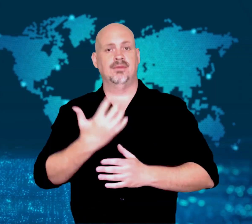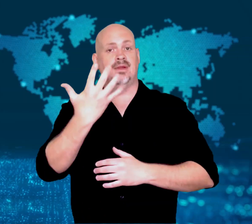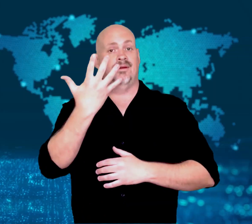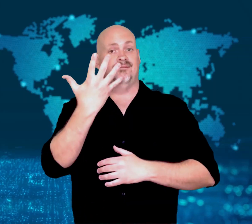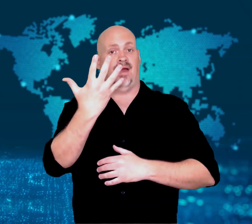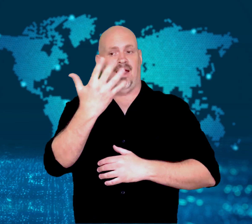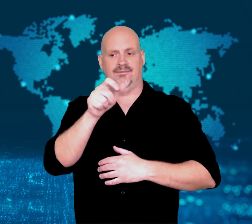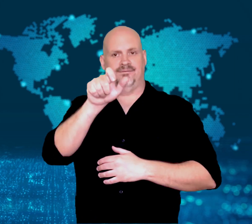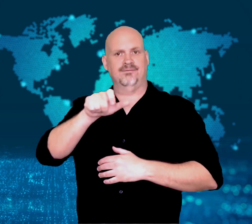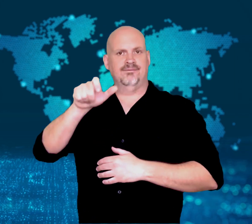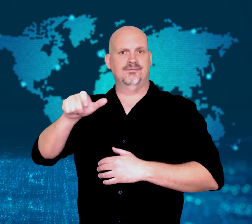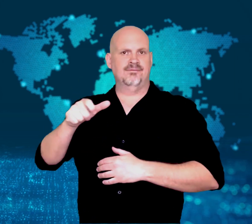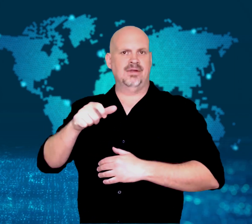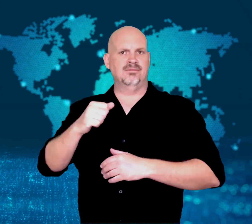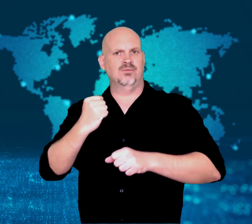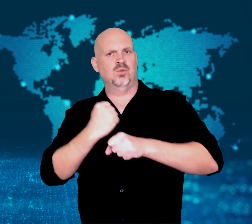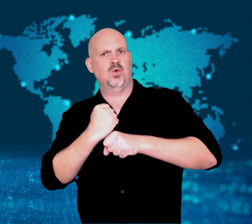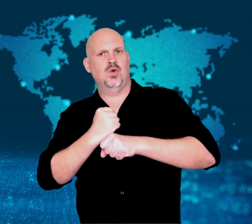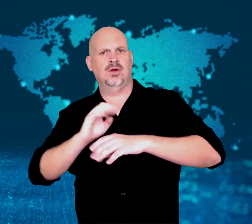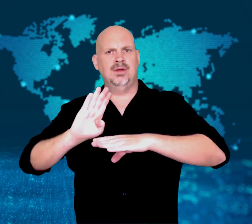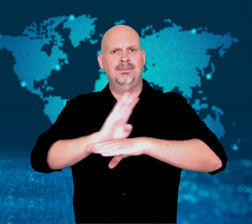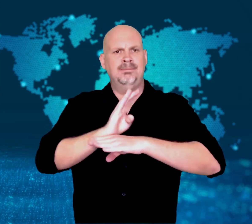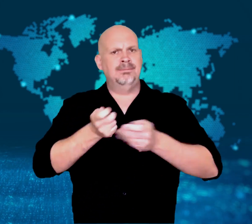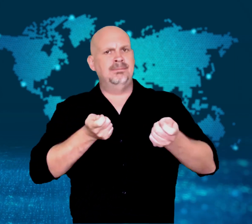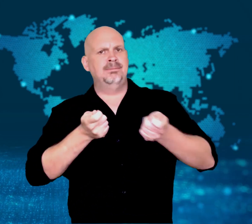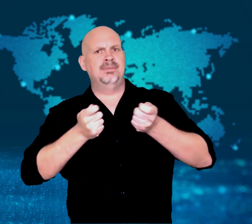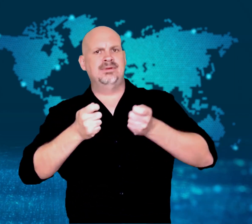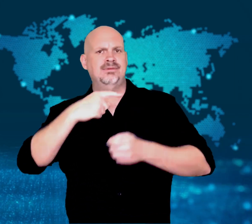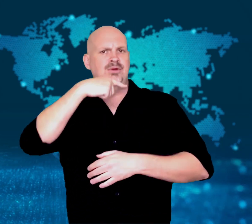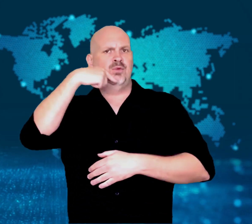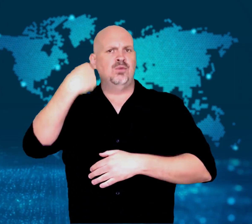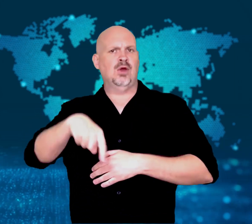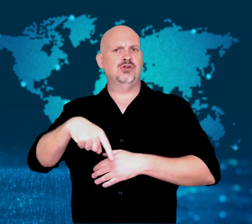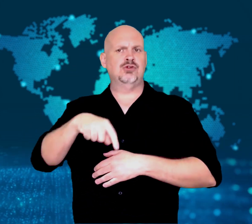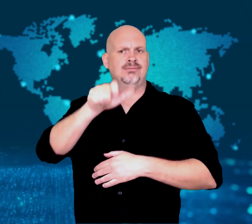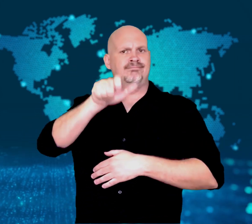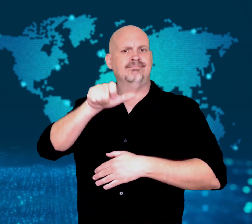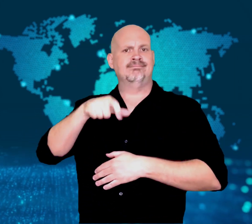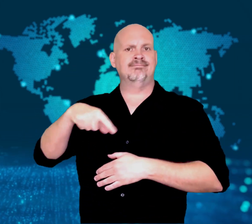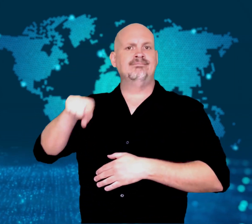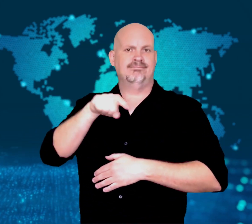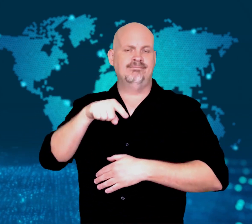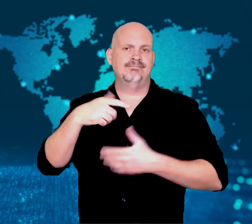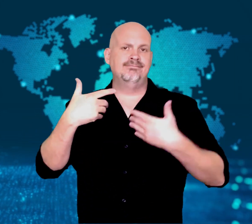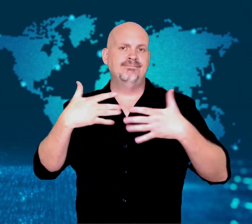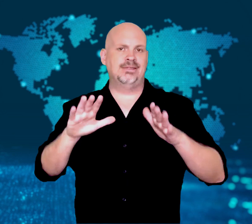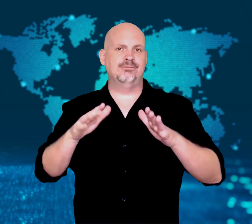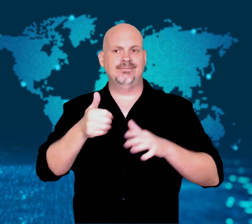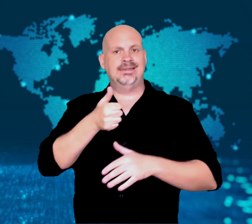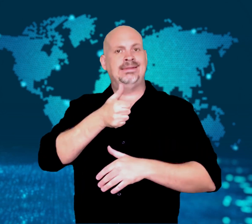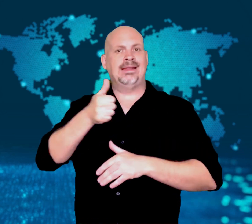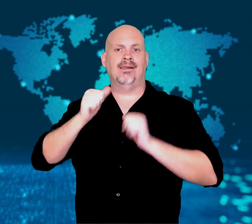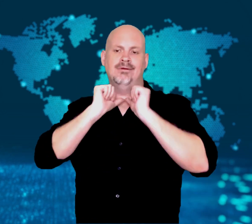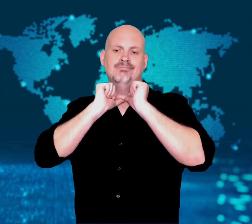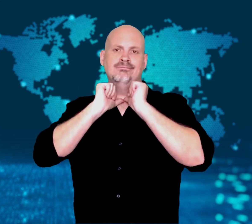[GAVIN]: Five Russian businessmen have committed suicide in the last four months.